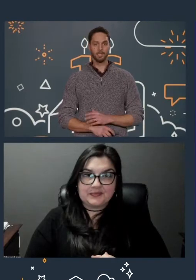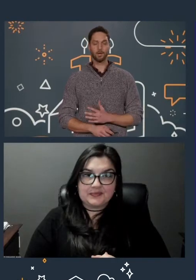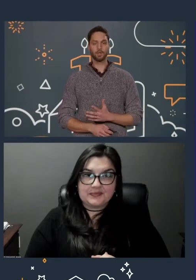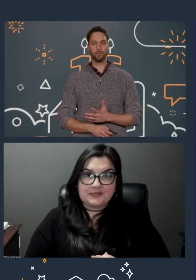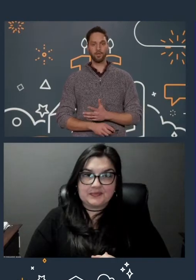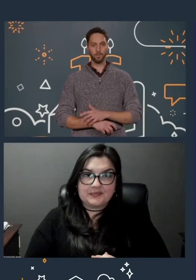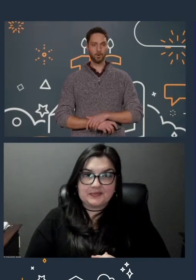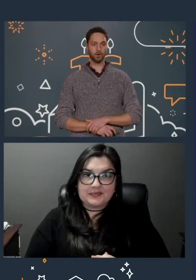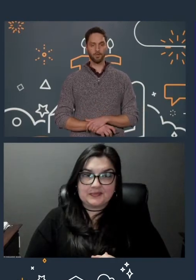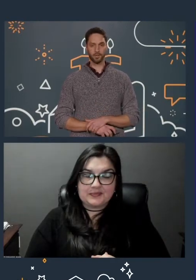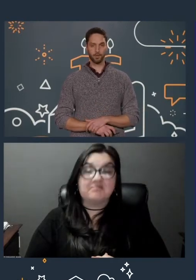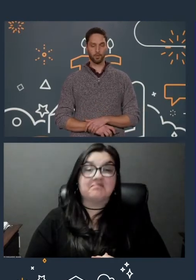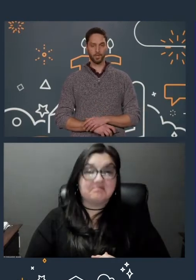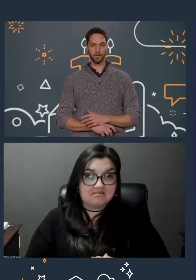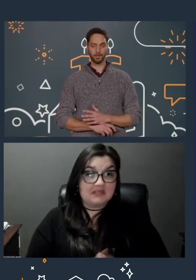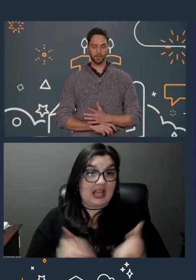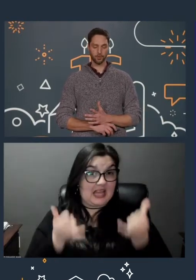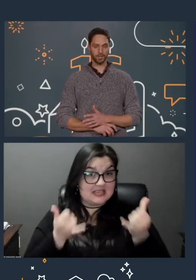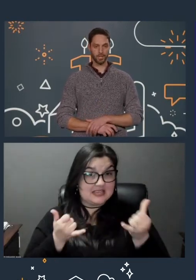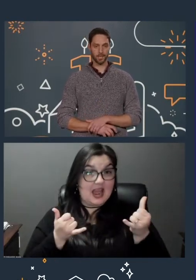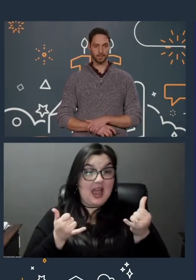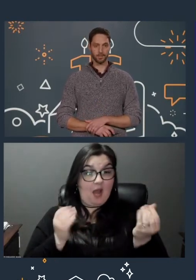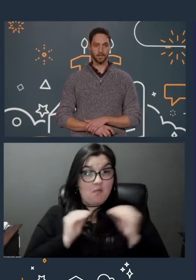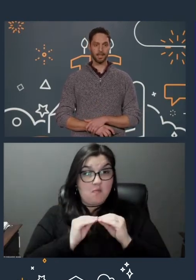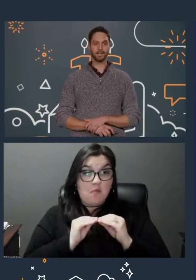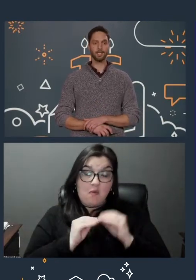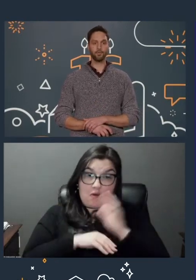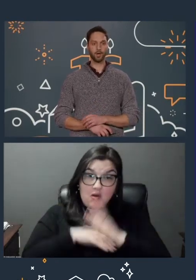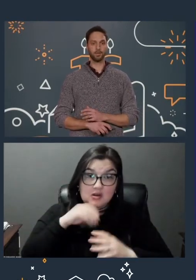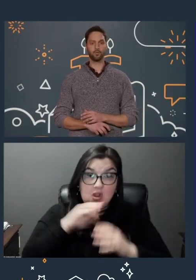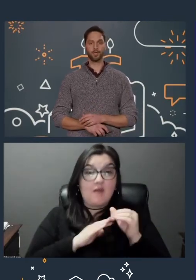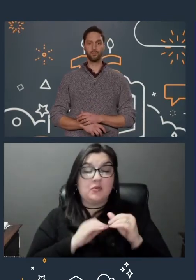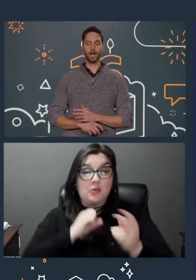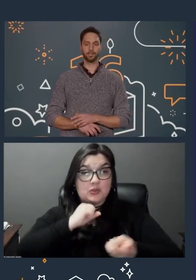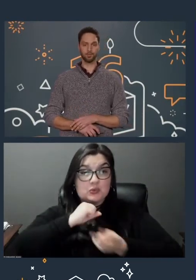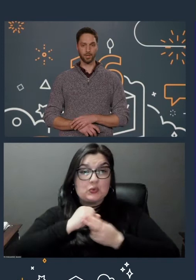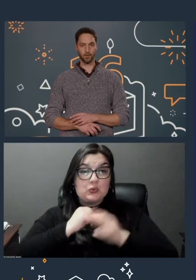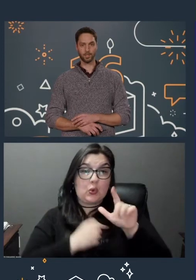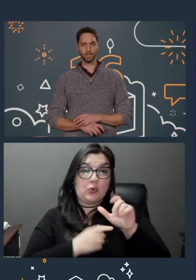Now that we feel more comfortable with Storage Lens. Let's see if we can try to answer the question